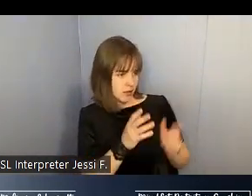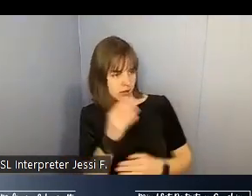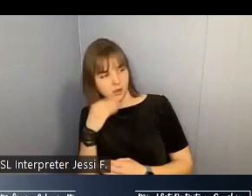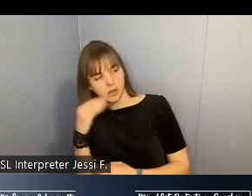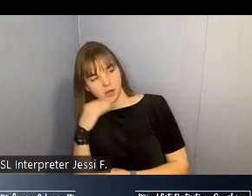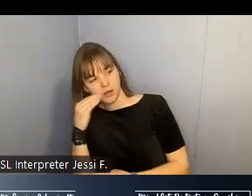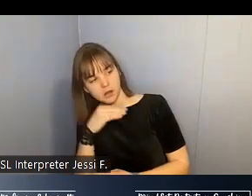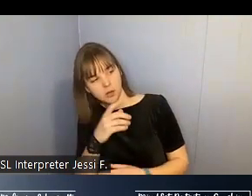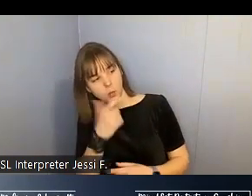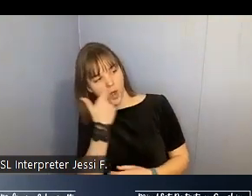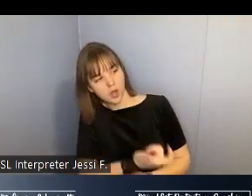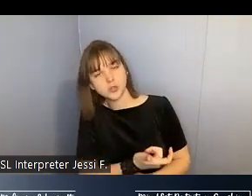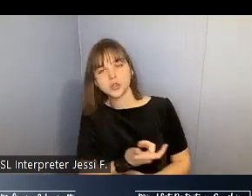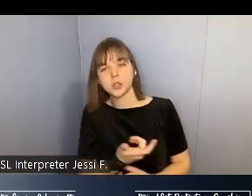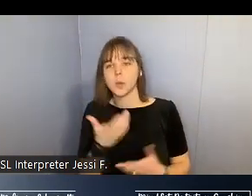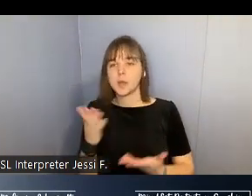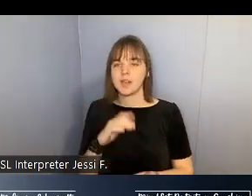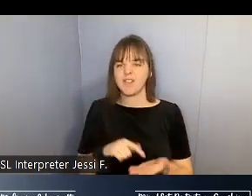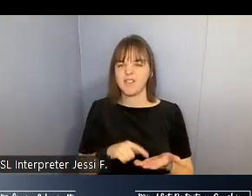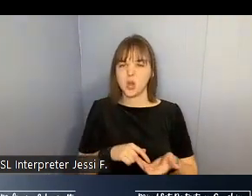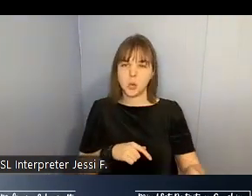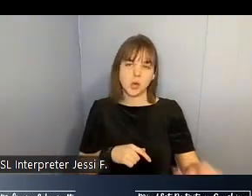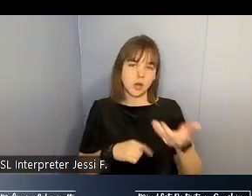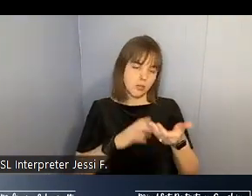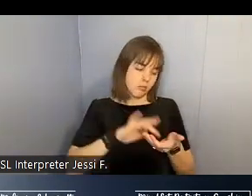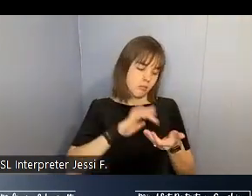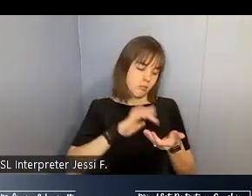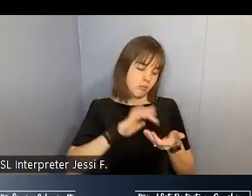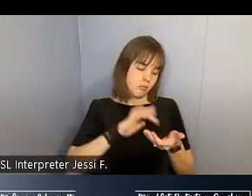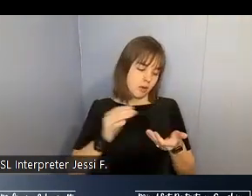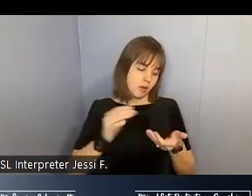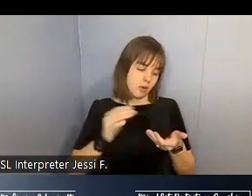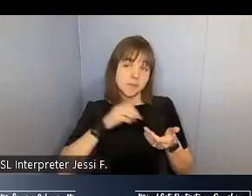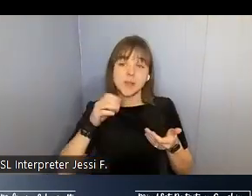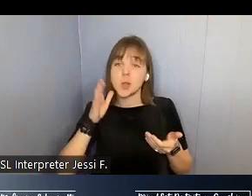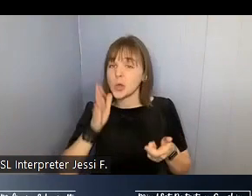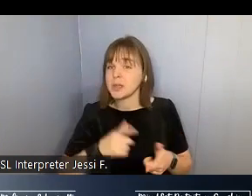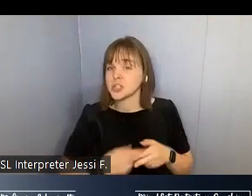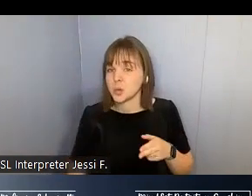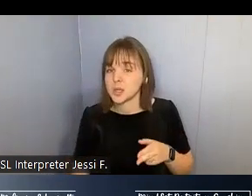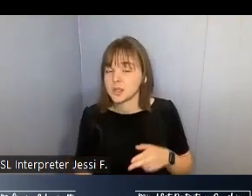and they're not in the zen zone, and they're in the stressed state, it's even less. And if you're not sure, it's something you can try yourself.